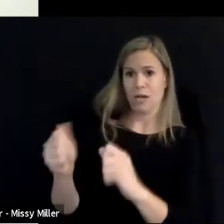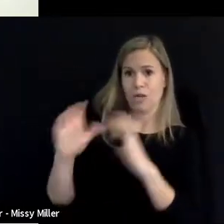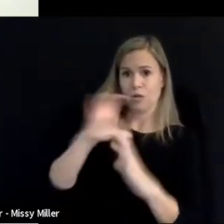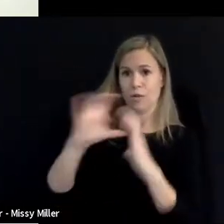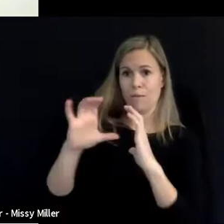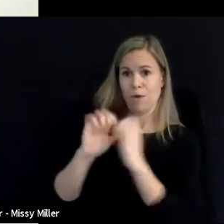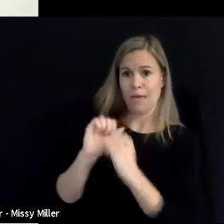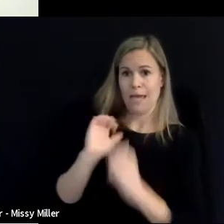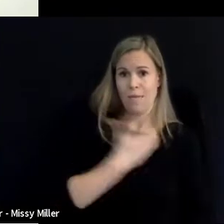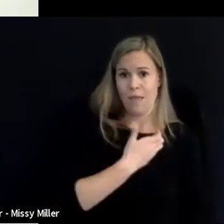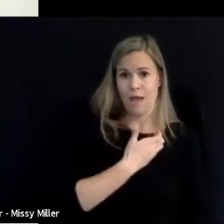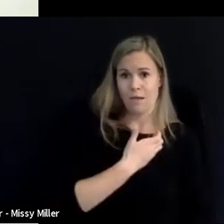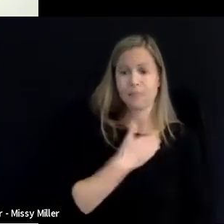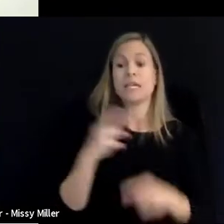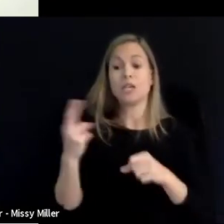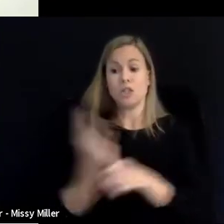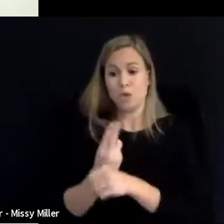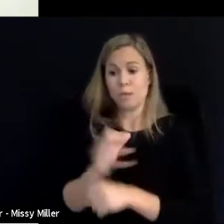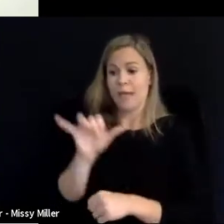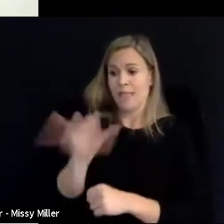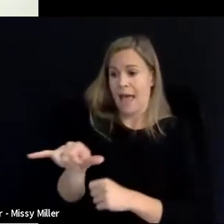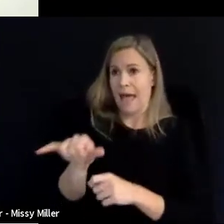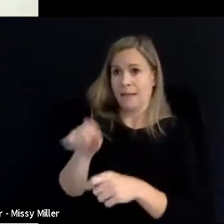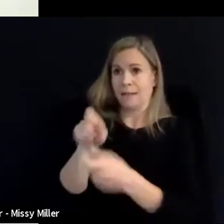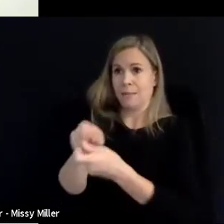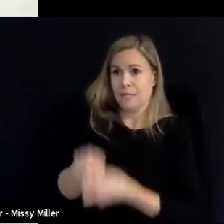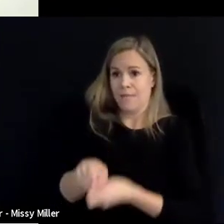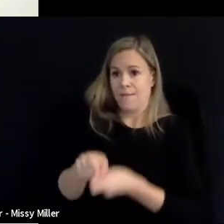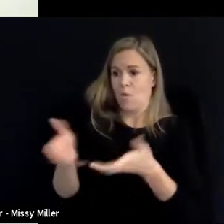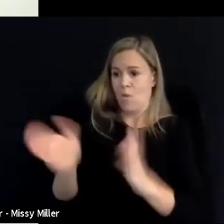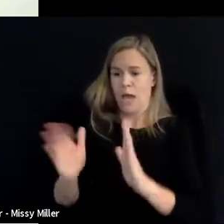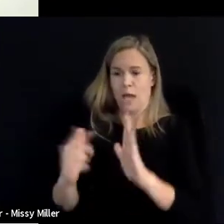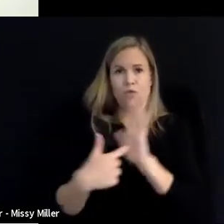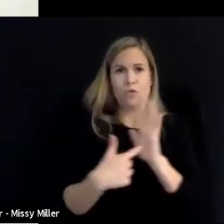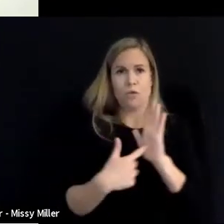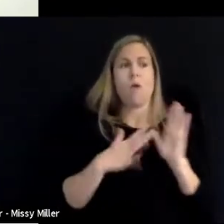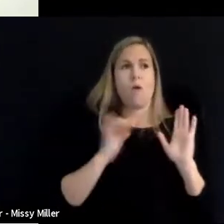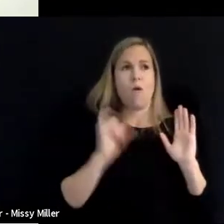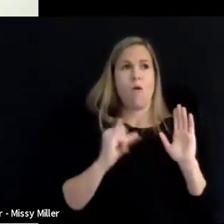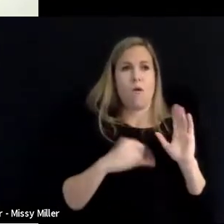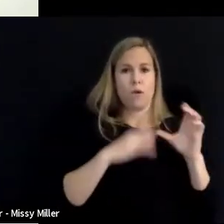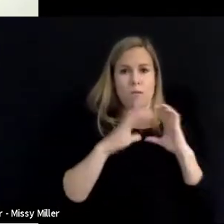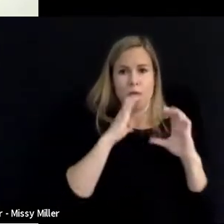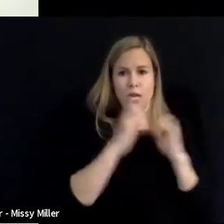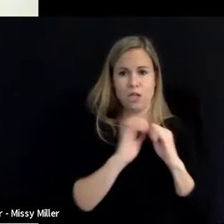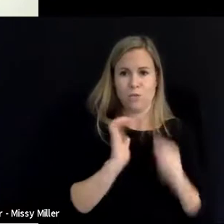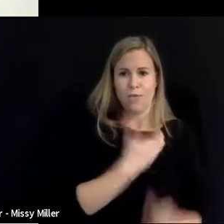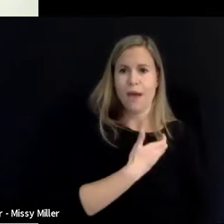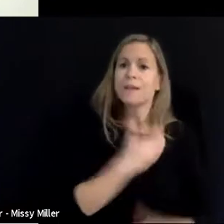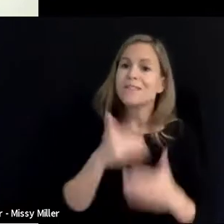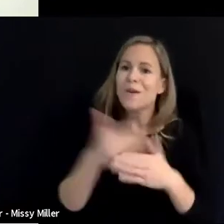He's choosing these because they're helping him in some way. And next time you have gas, try just blowing bubbles